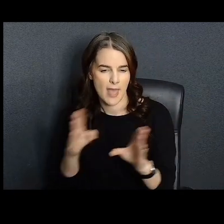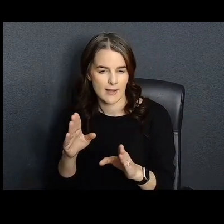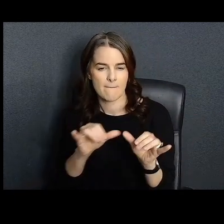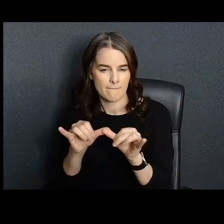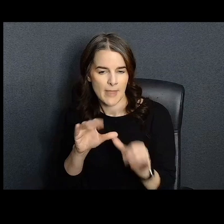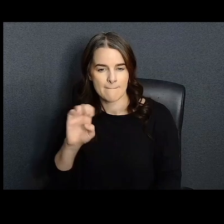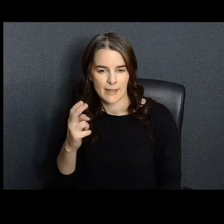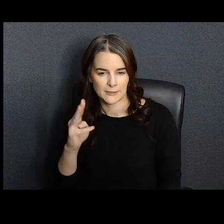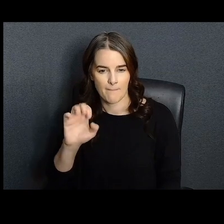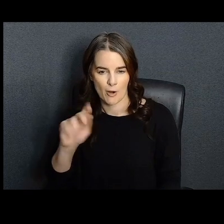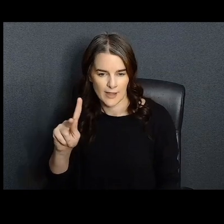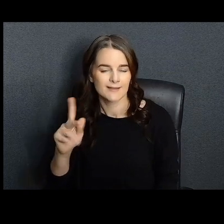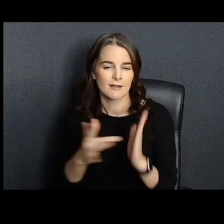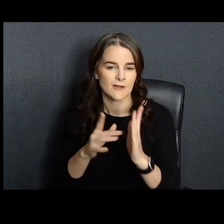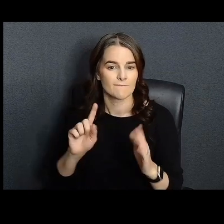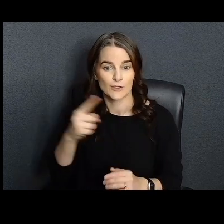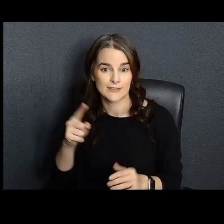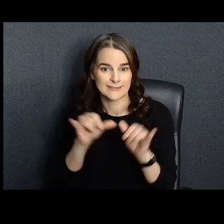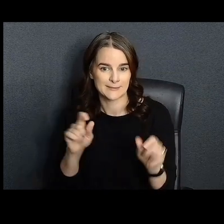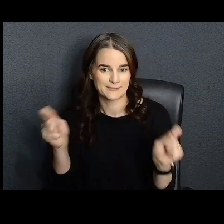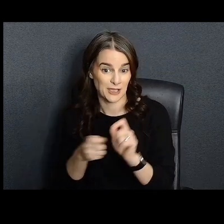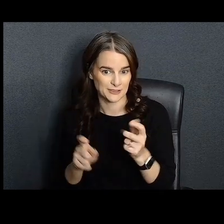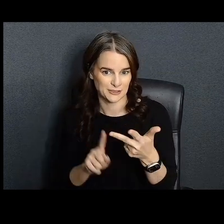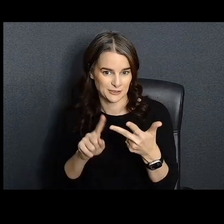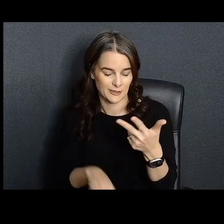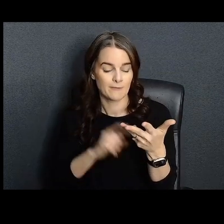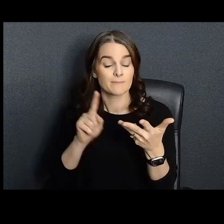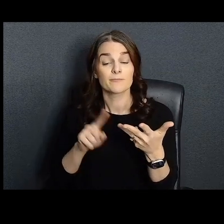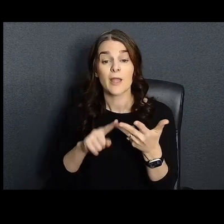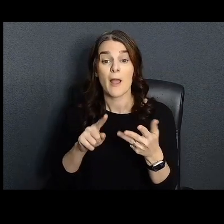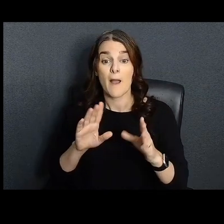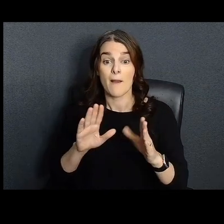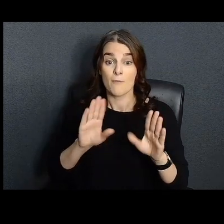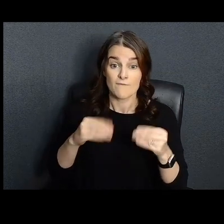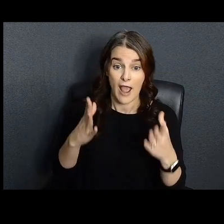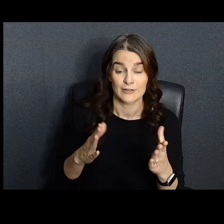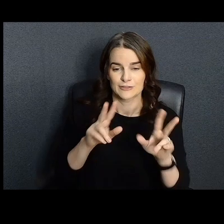a technology-first systems change, a provider survey to assess technology awareness